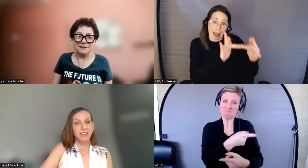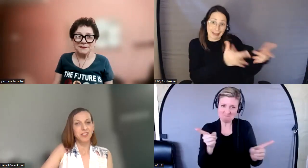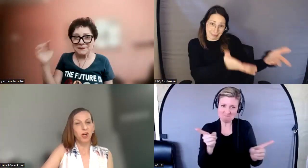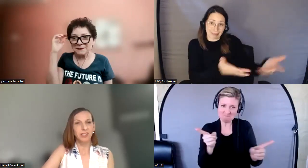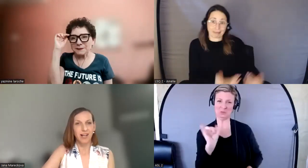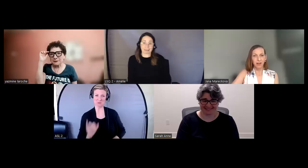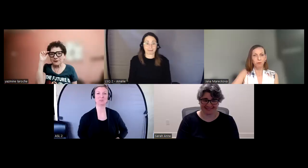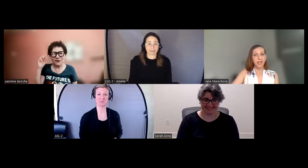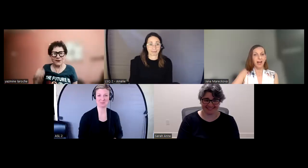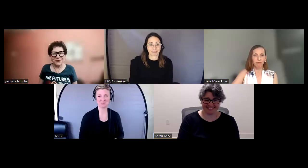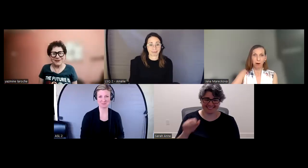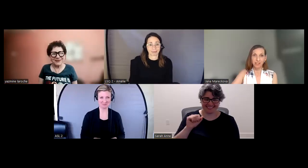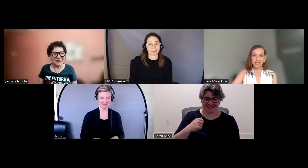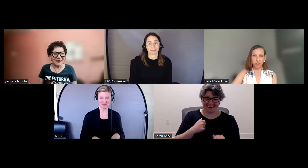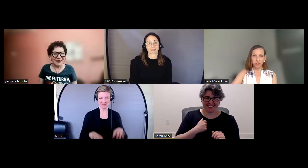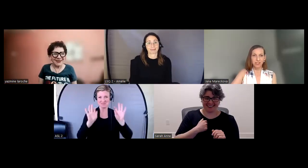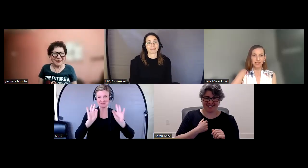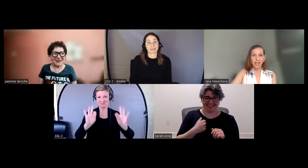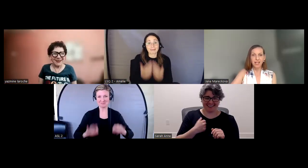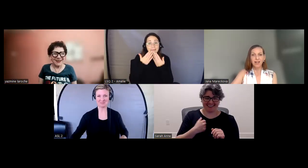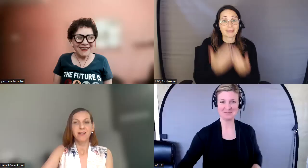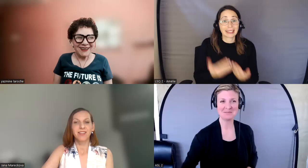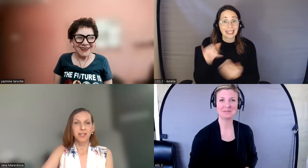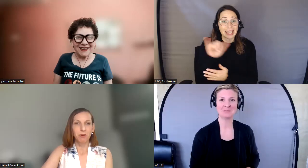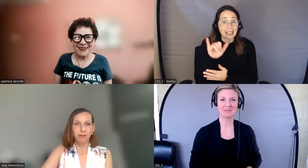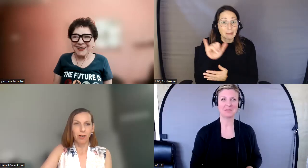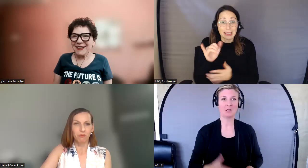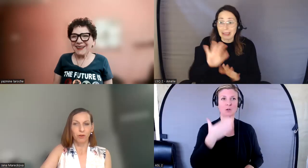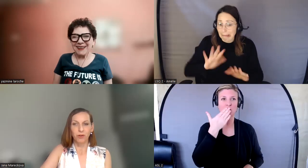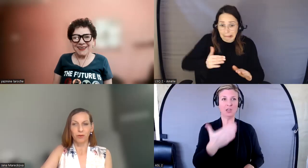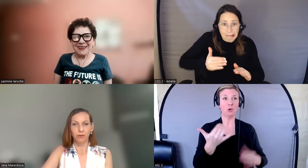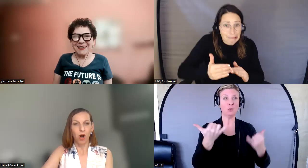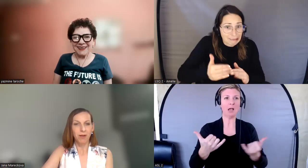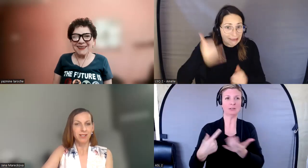this is all the time we have for our discussion today thank you everyone for your comments